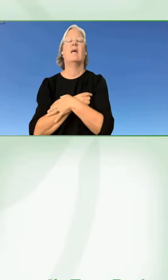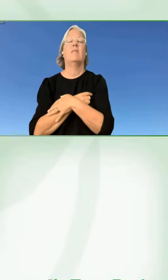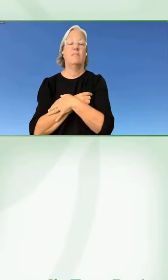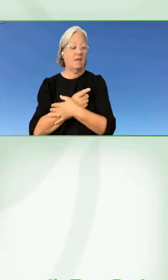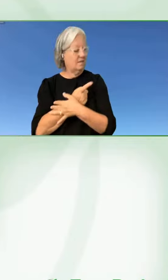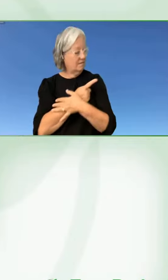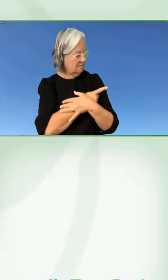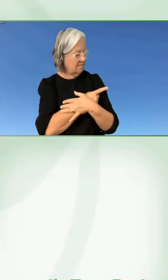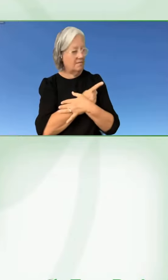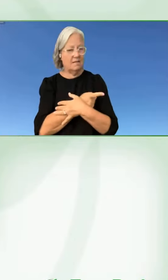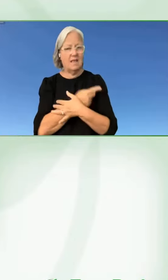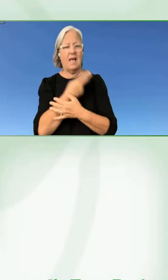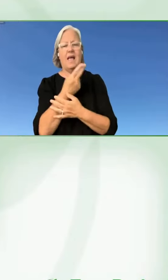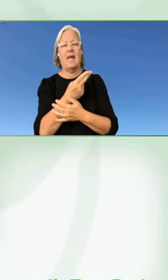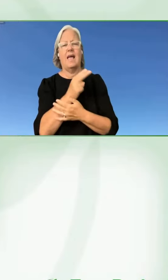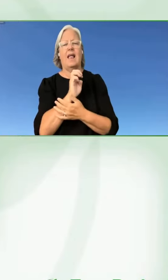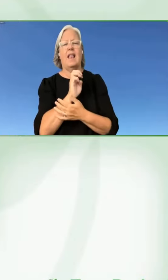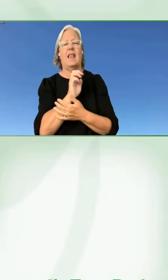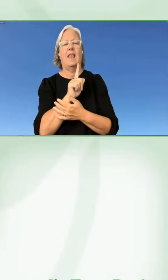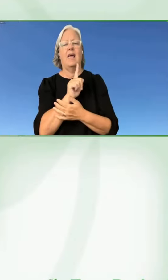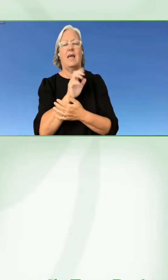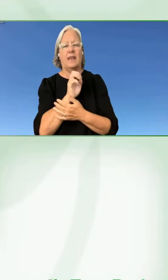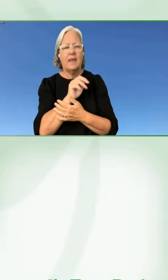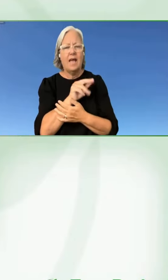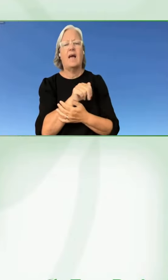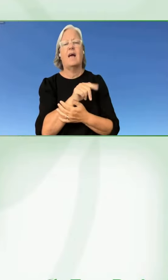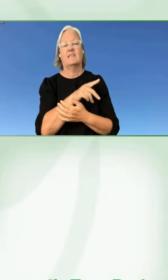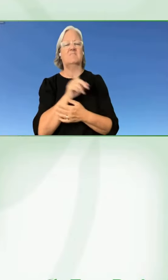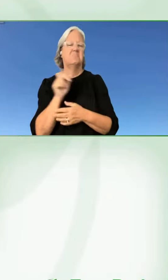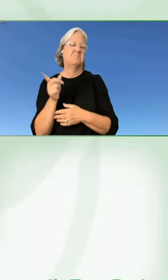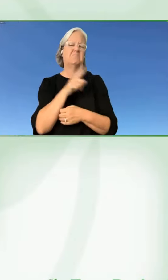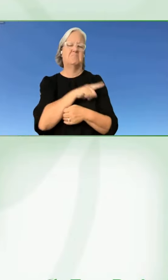Any other questions from the audience?